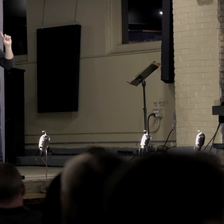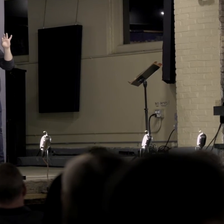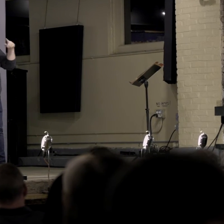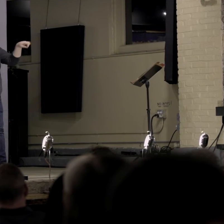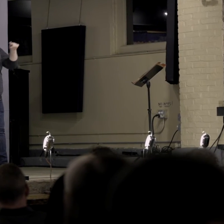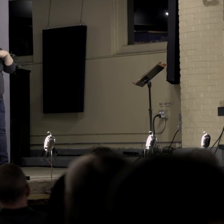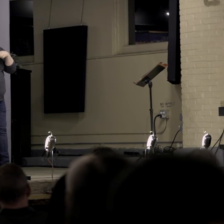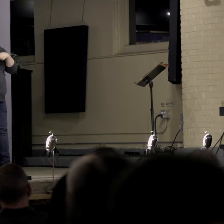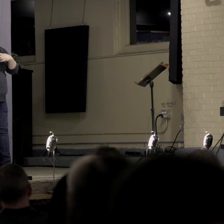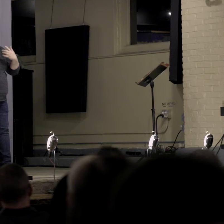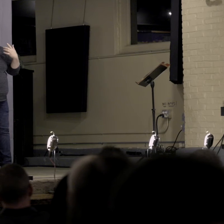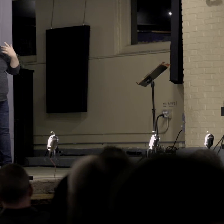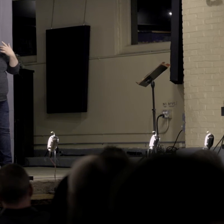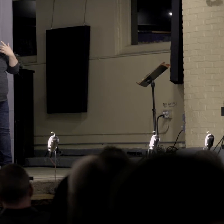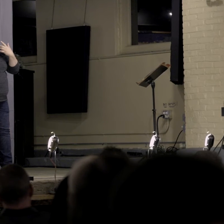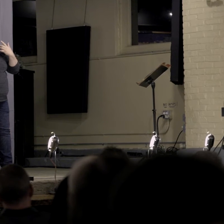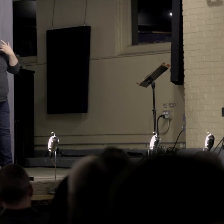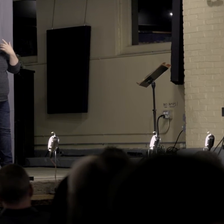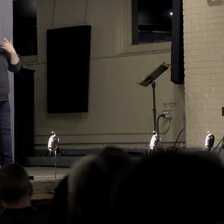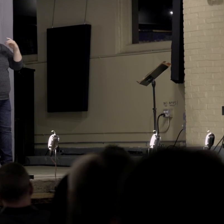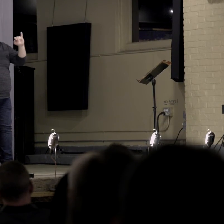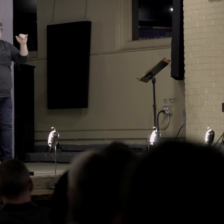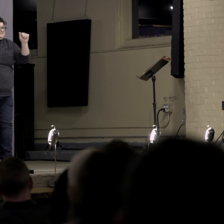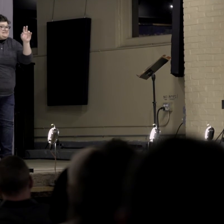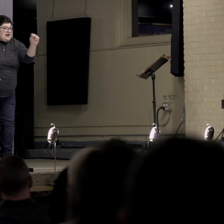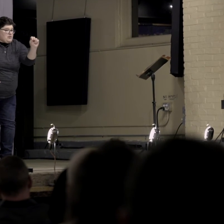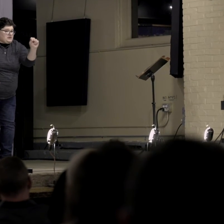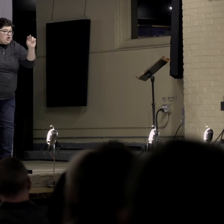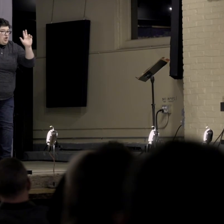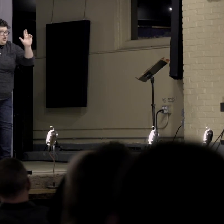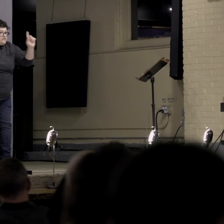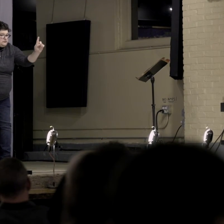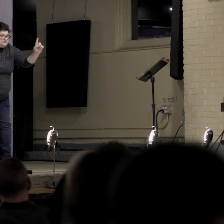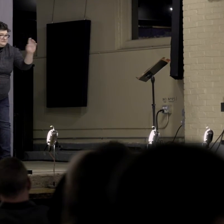The first sign that I kept seeing was January 31st.